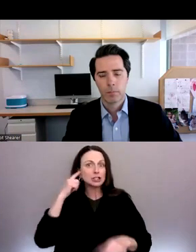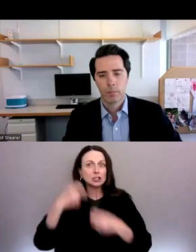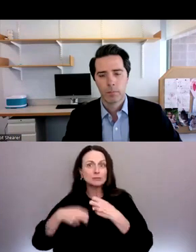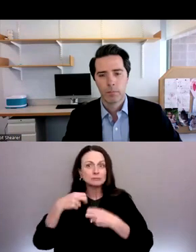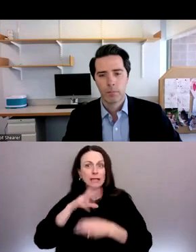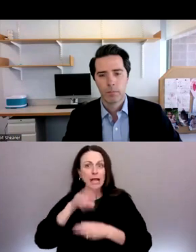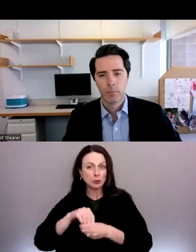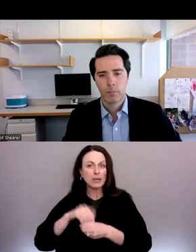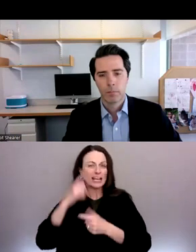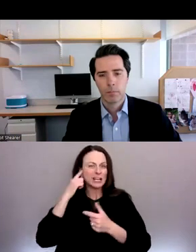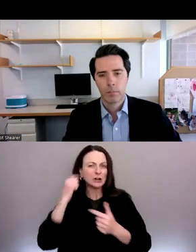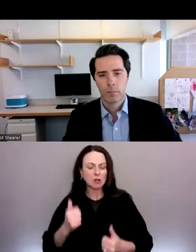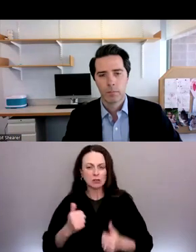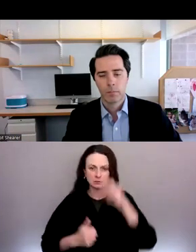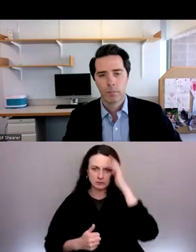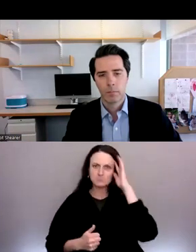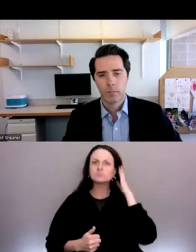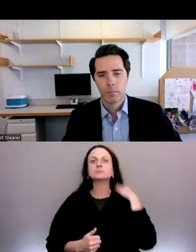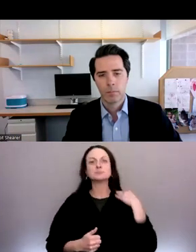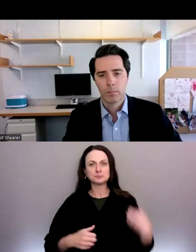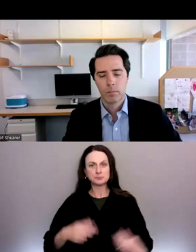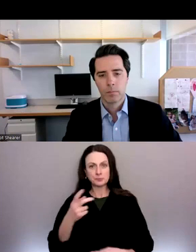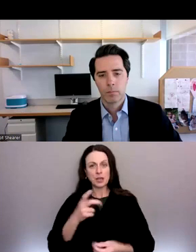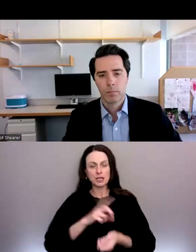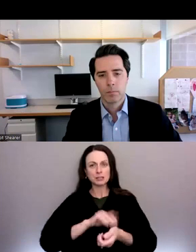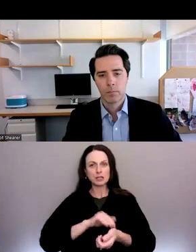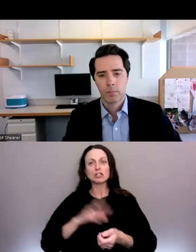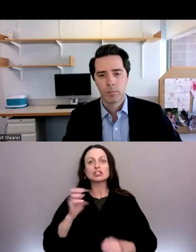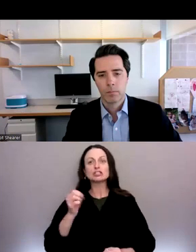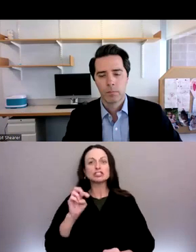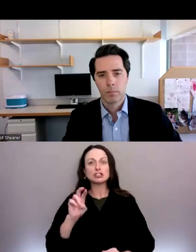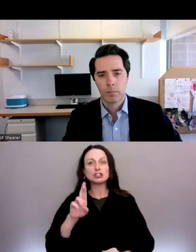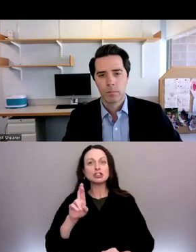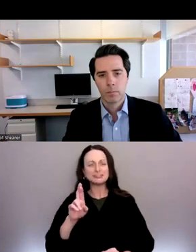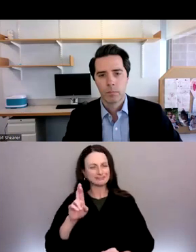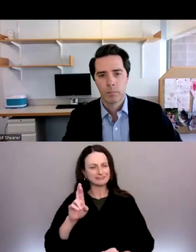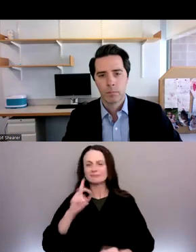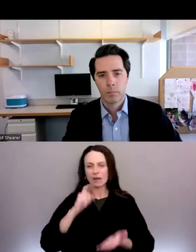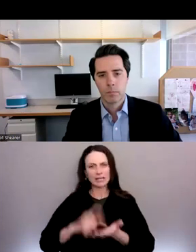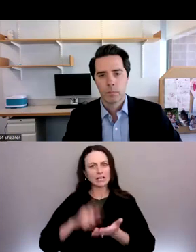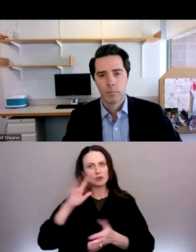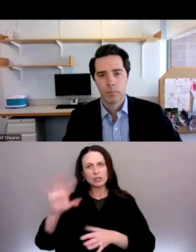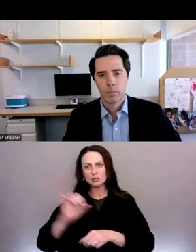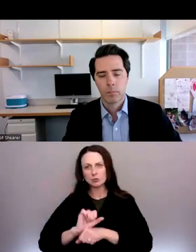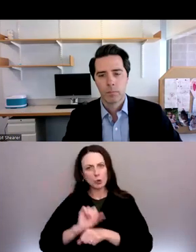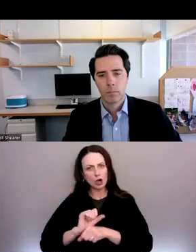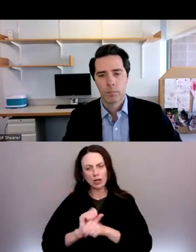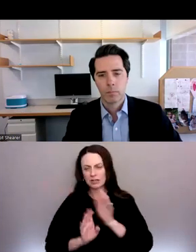hearing loss Dr Shearer is internationally recognized for his work